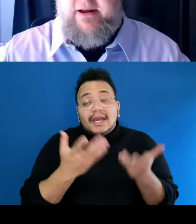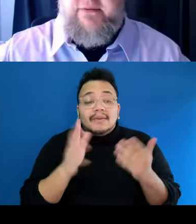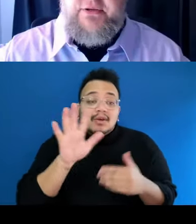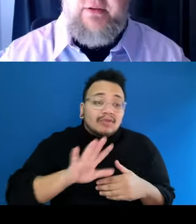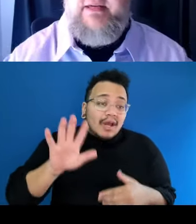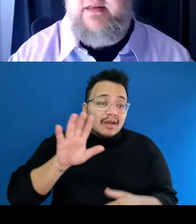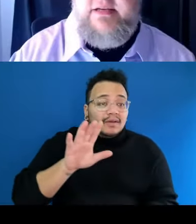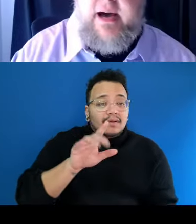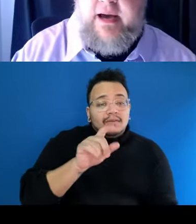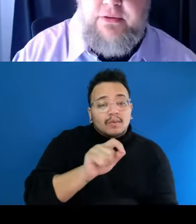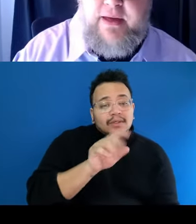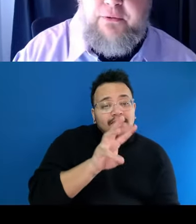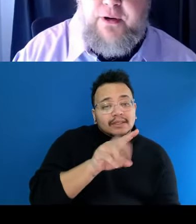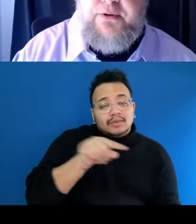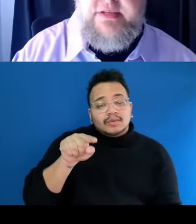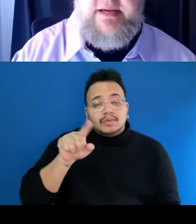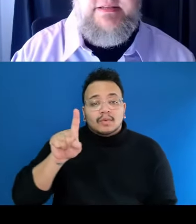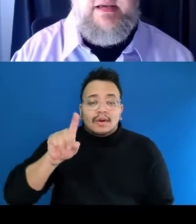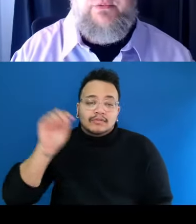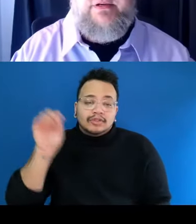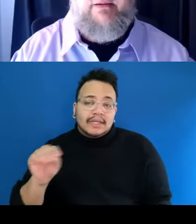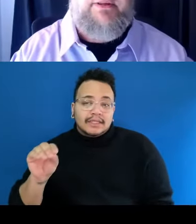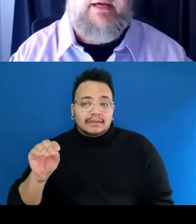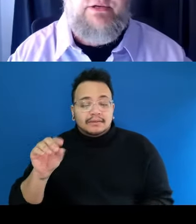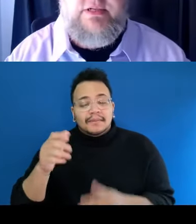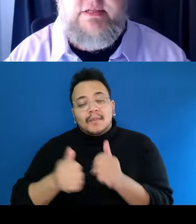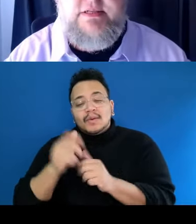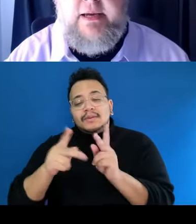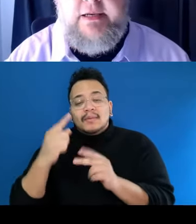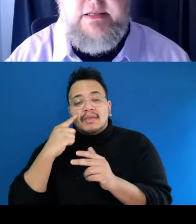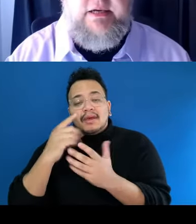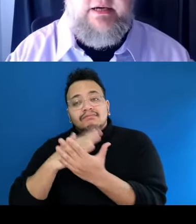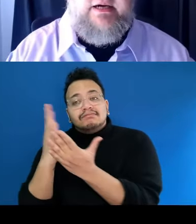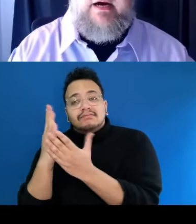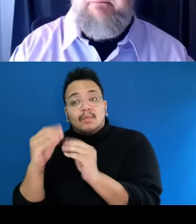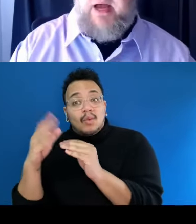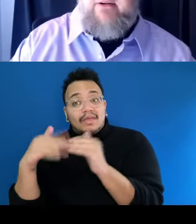A lot of folks are thinking that it's higher than that 1% and we'll talk about that in just a second.